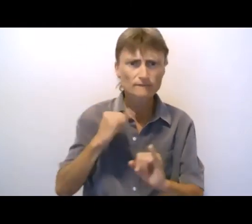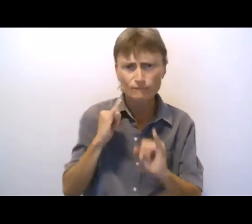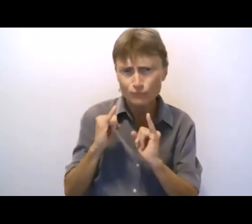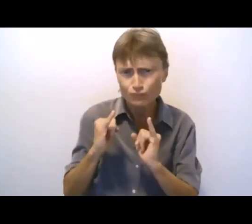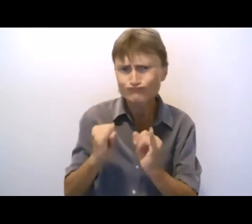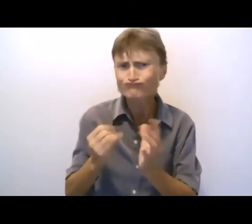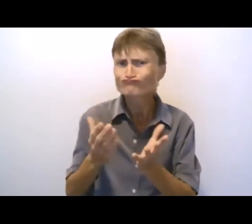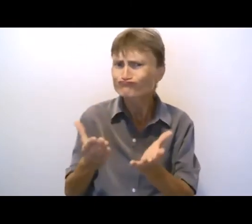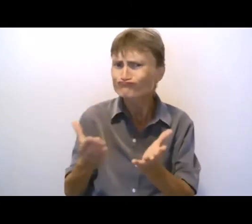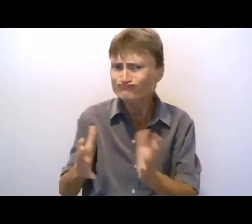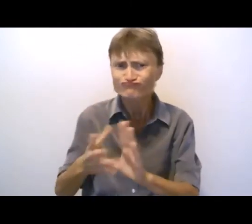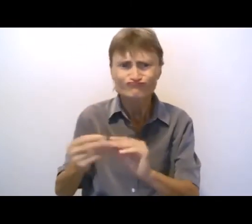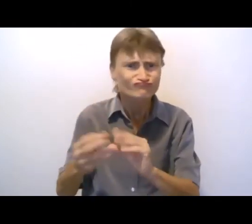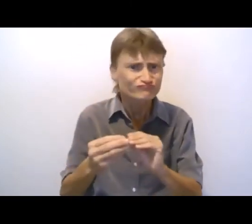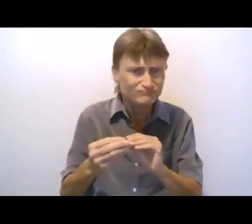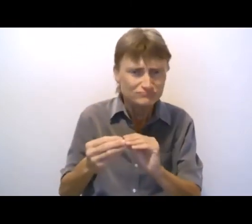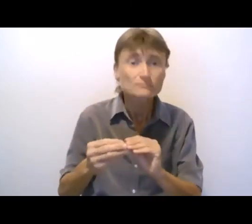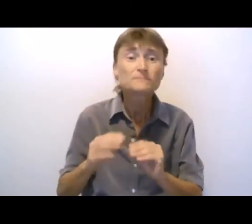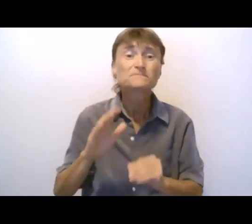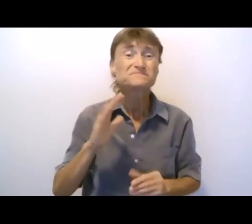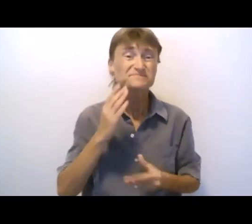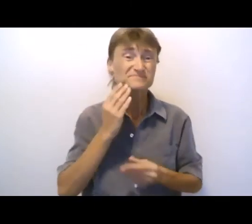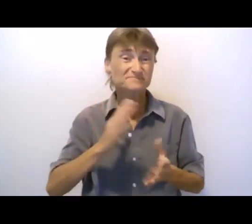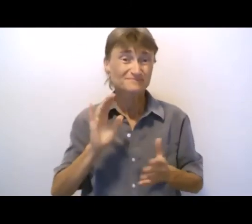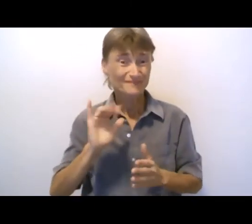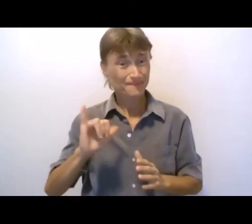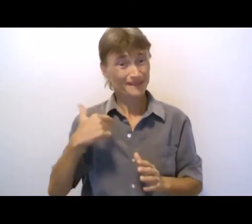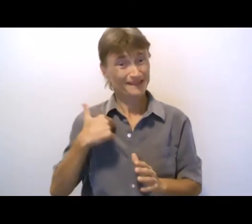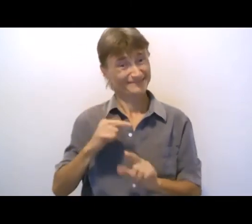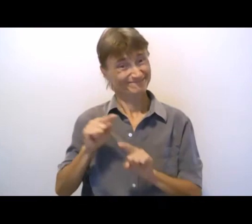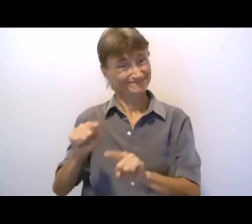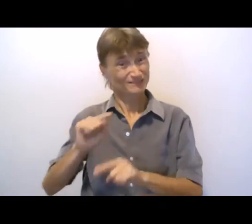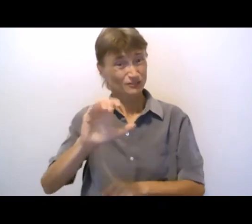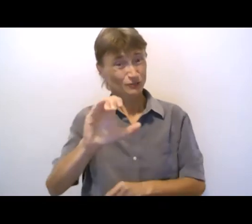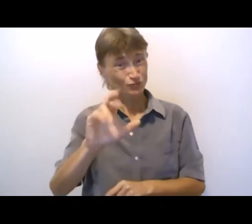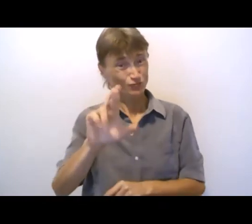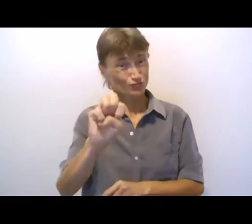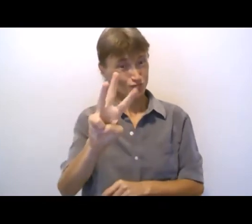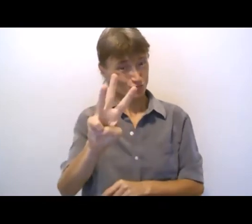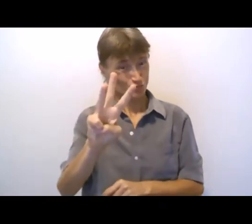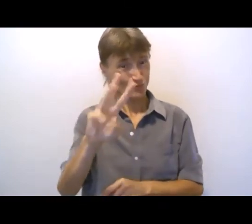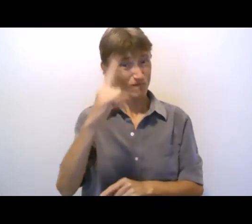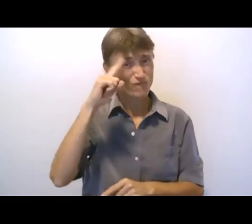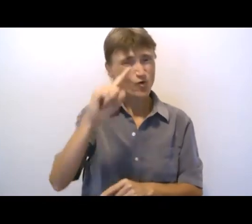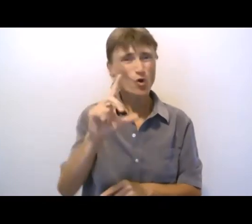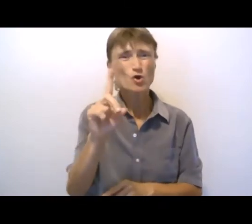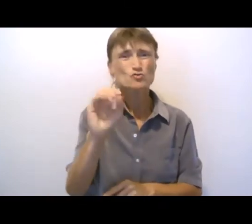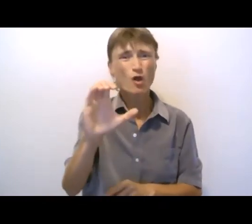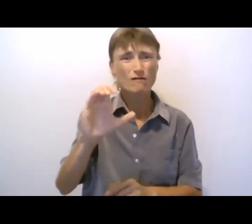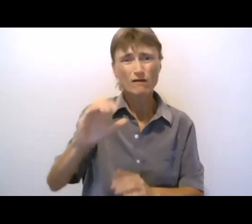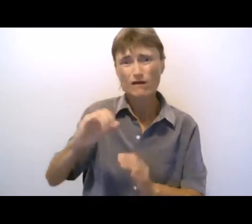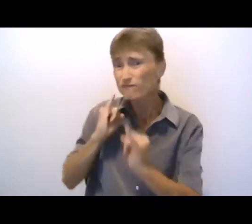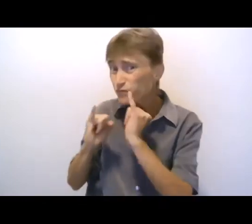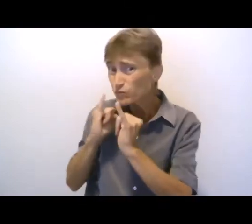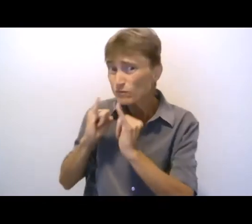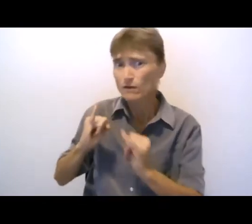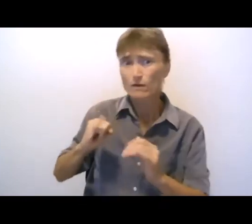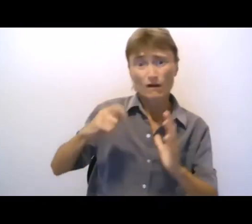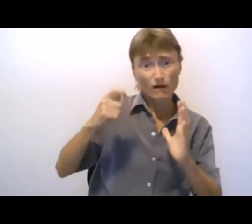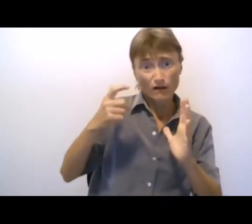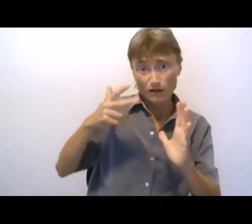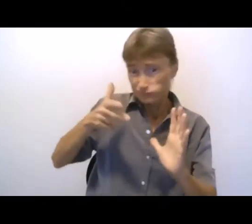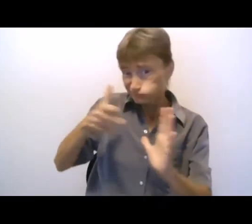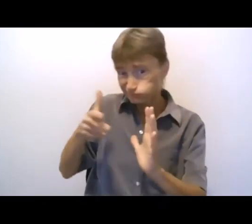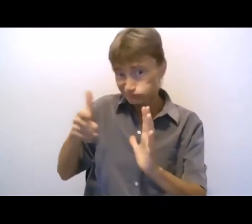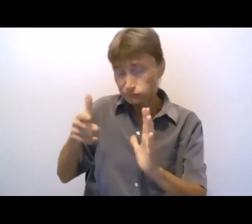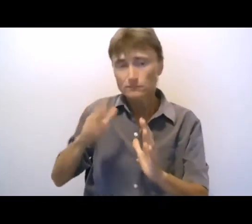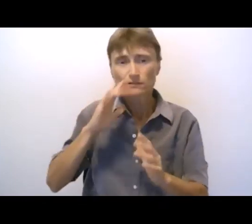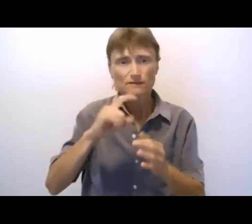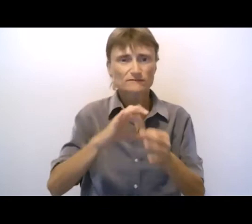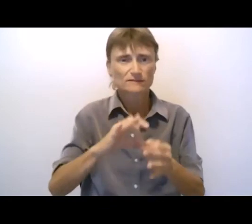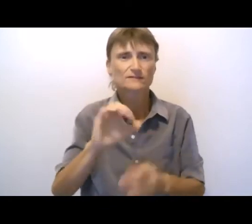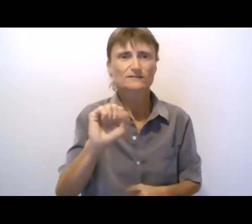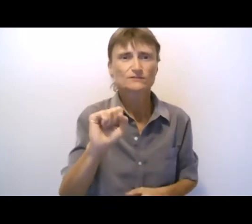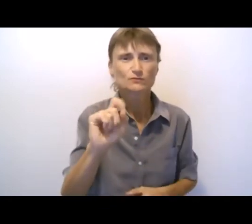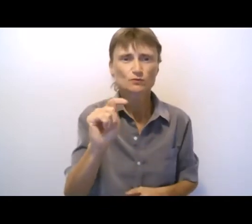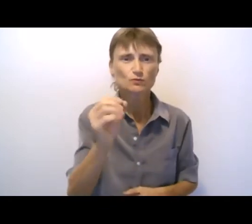were, the crew that was filming the interview were the Stoney-Nakoda audio visual club.